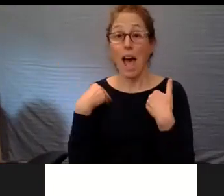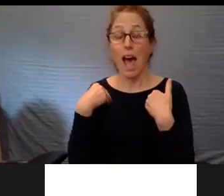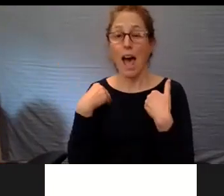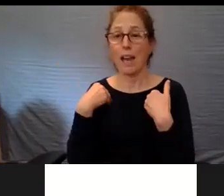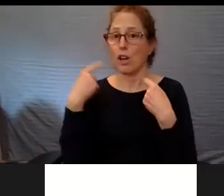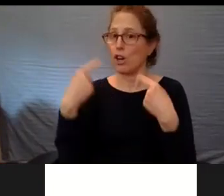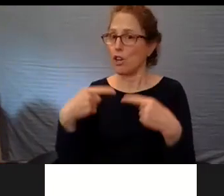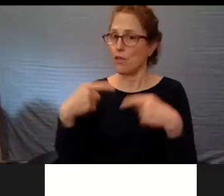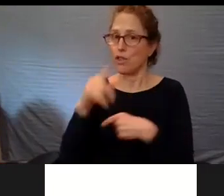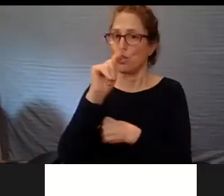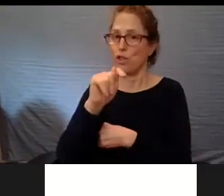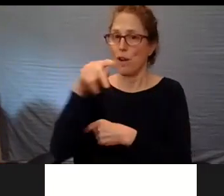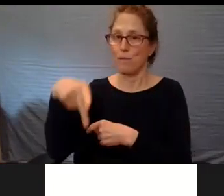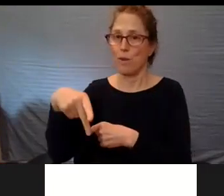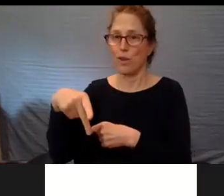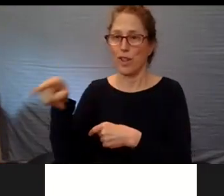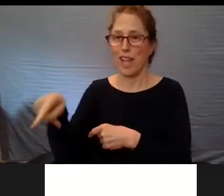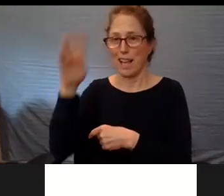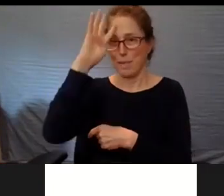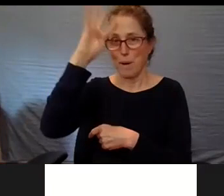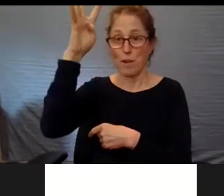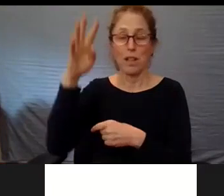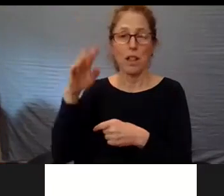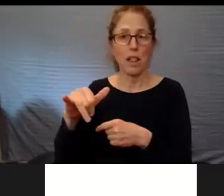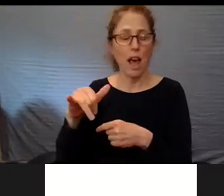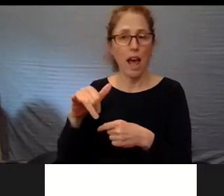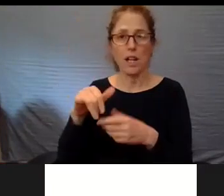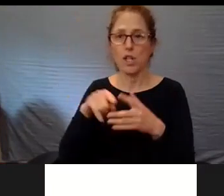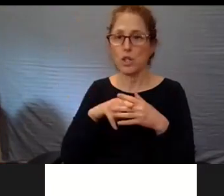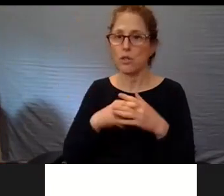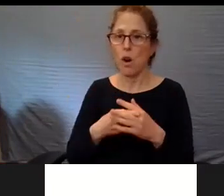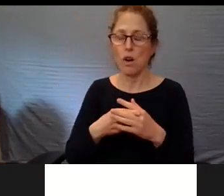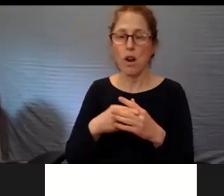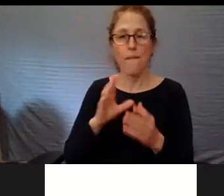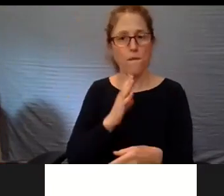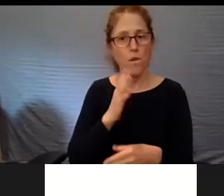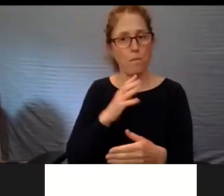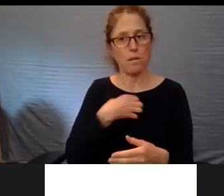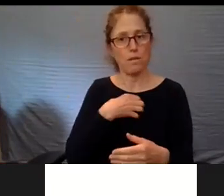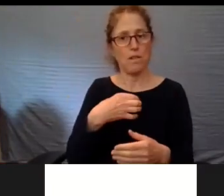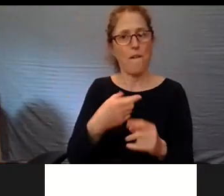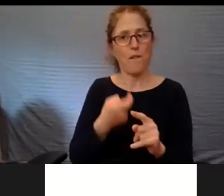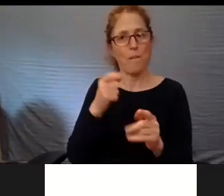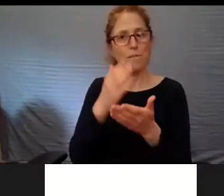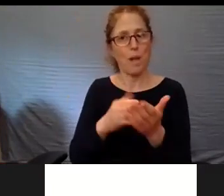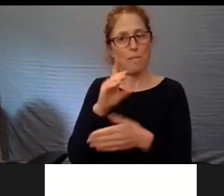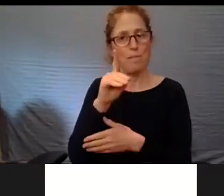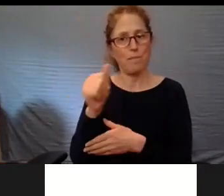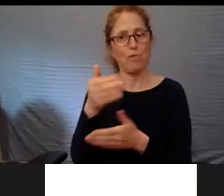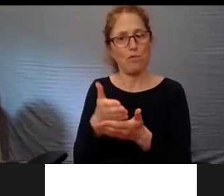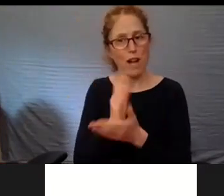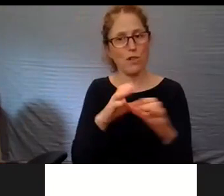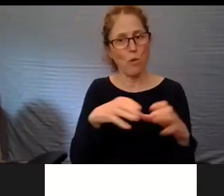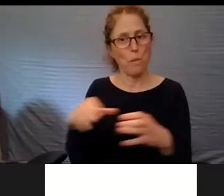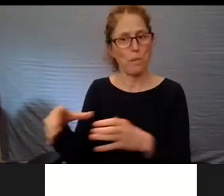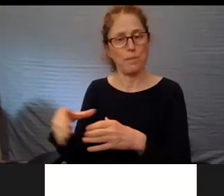that they came out with that triggered a formal complaint from some disability rights groups and I'm